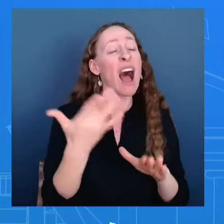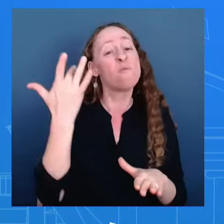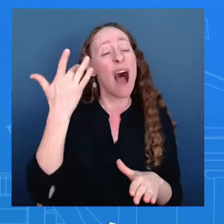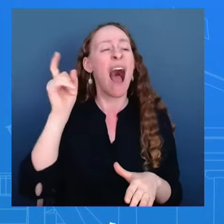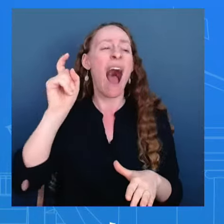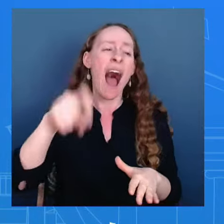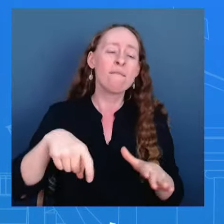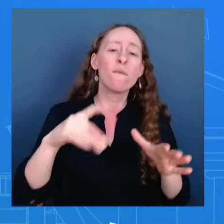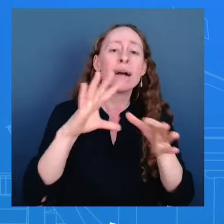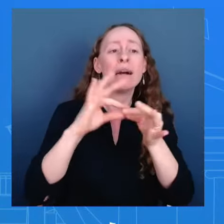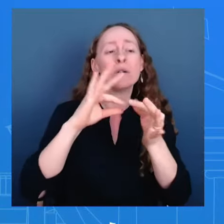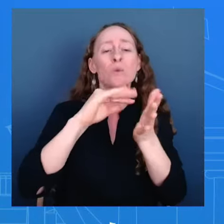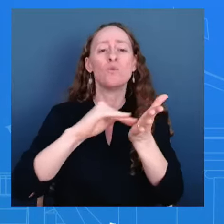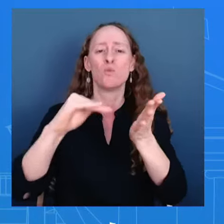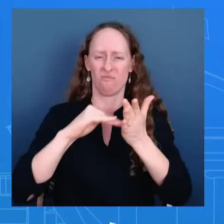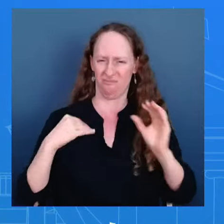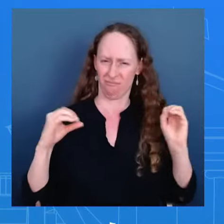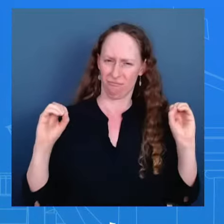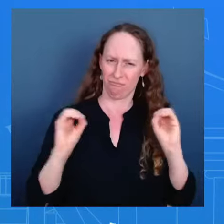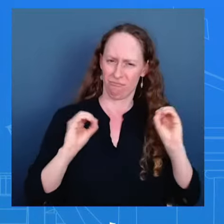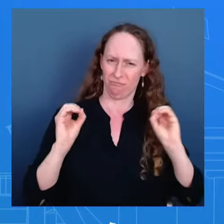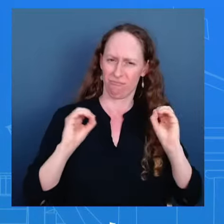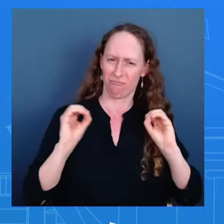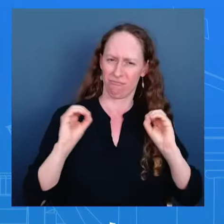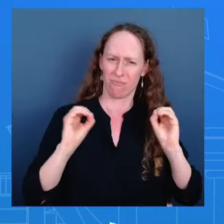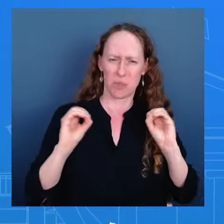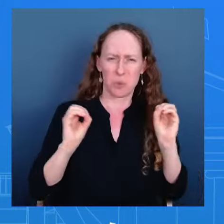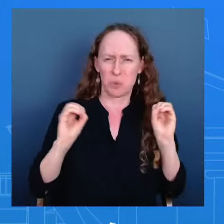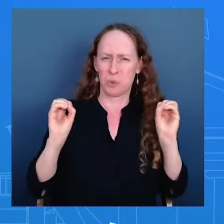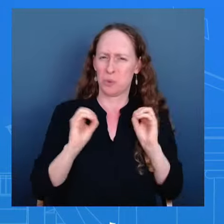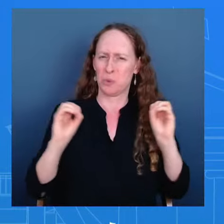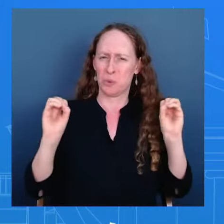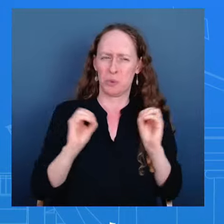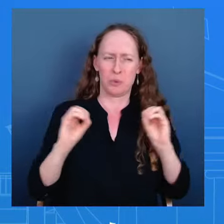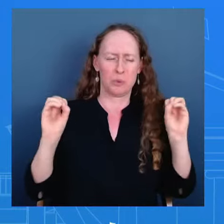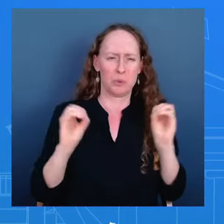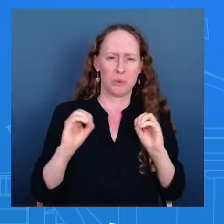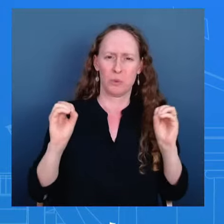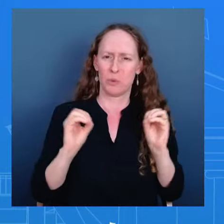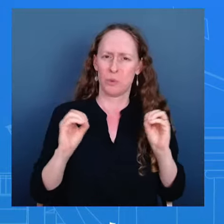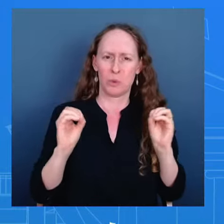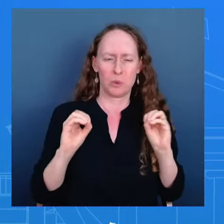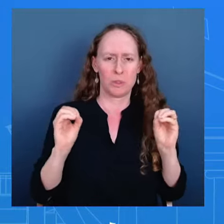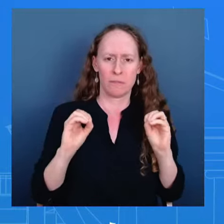There's no excuse for it. It should not happen. Now, it does happen in war. It happens sometimes deliberately